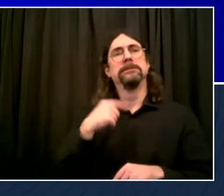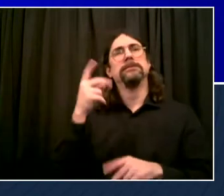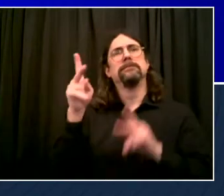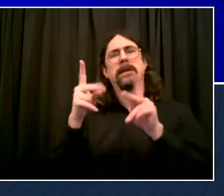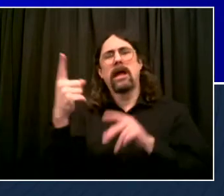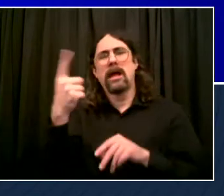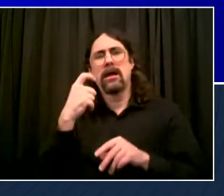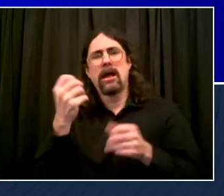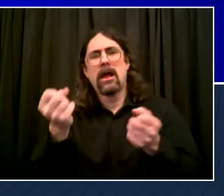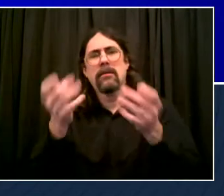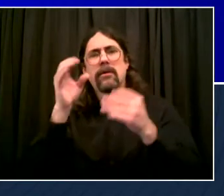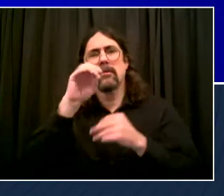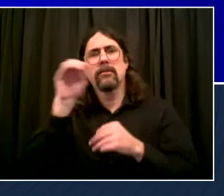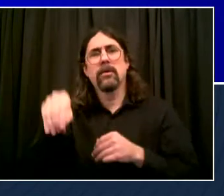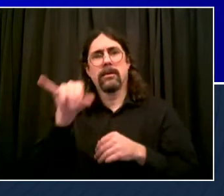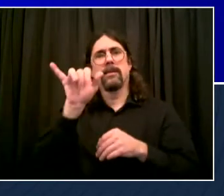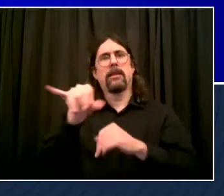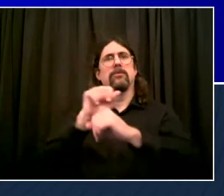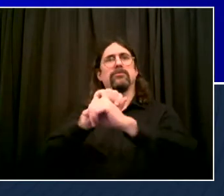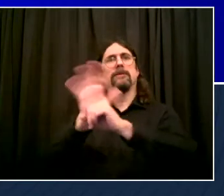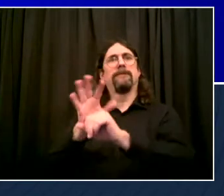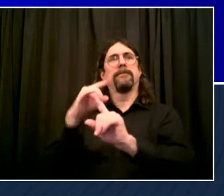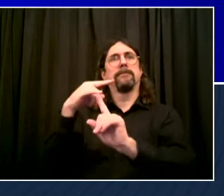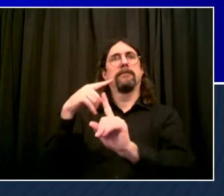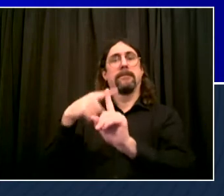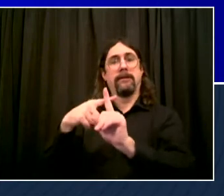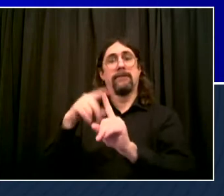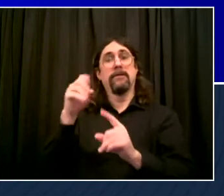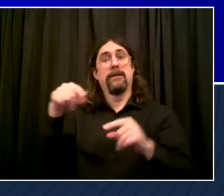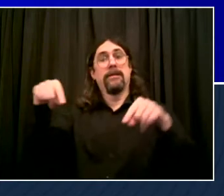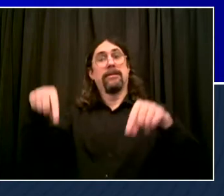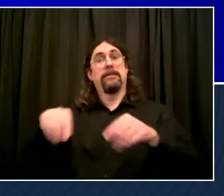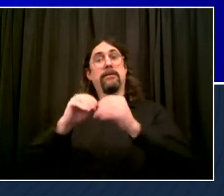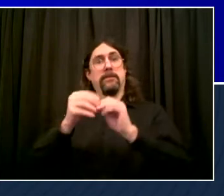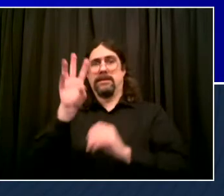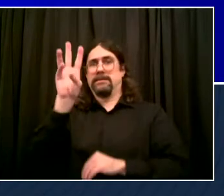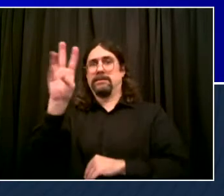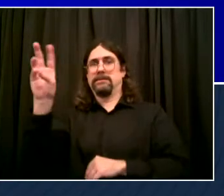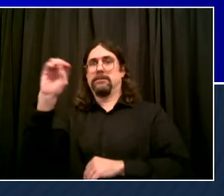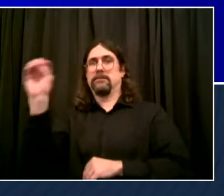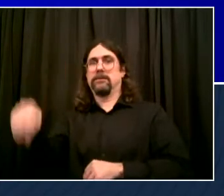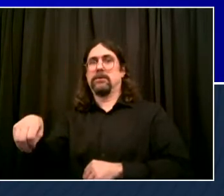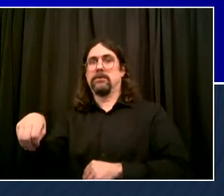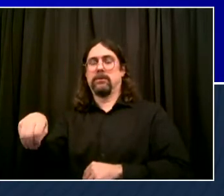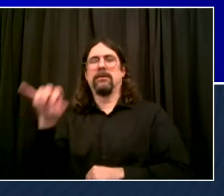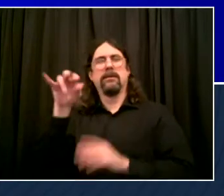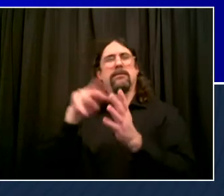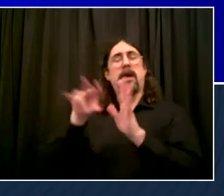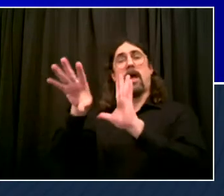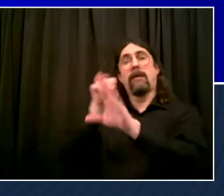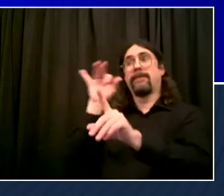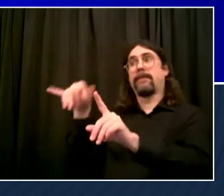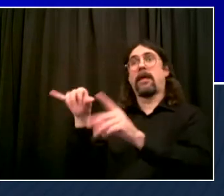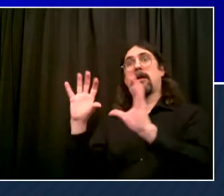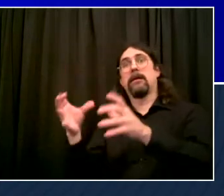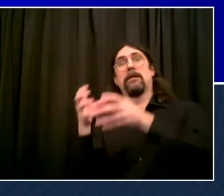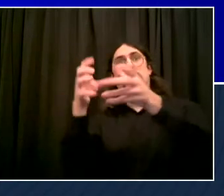MONTHSHSG AO BACK IN THE SUMMER, WHAT PEPECRENENATGE OF THOSE FOLKS ARE POSITIVE? ABOUT 66%.